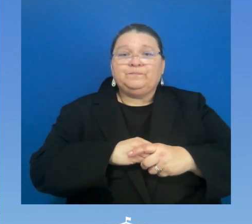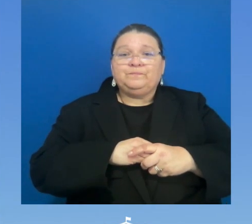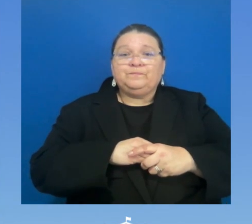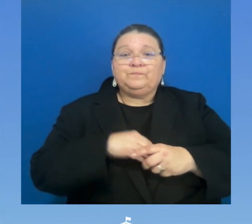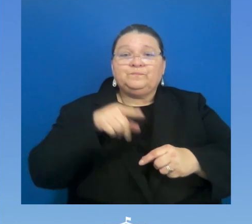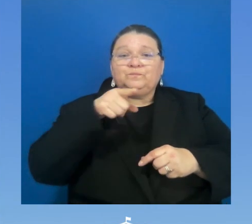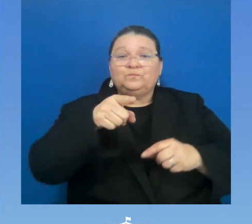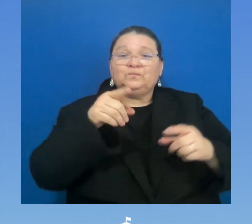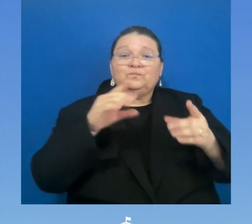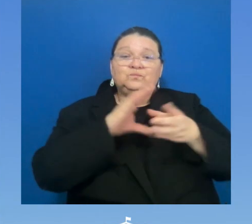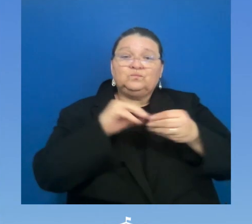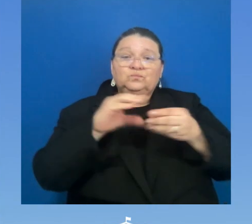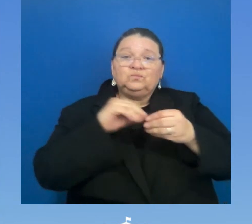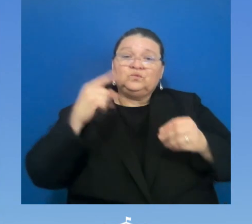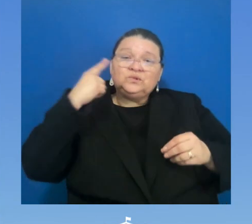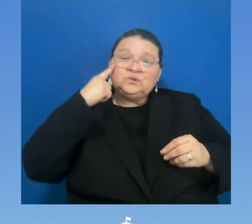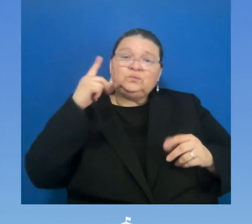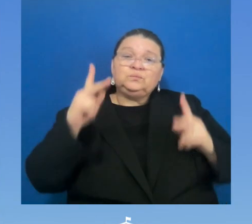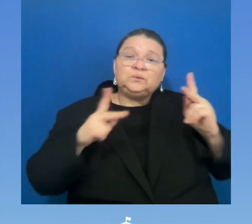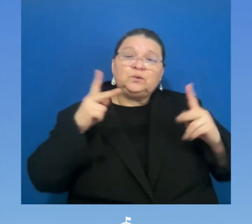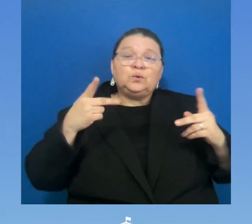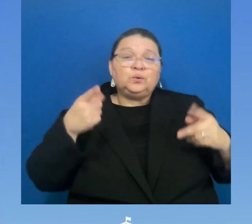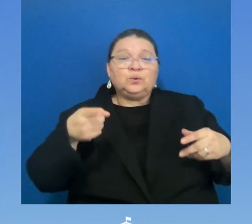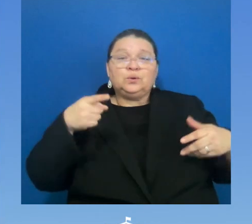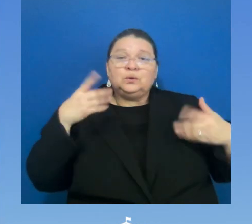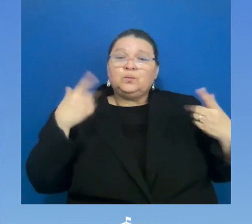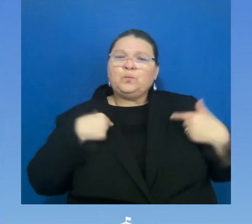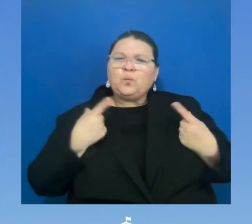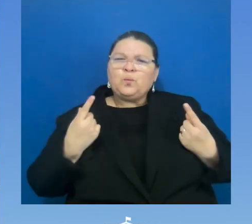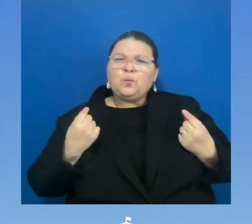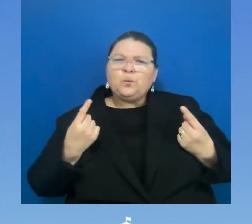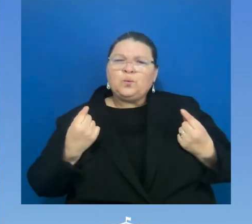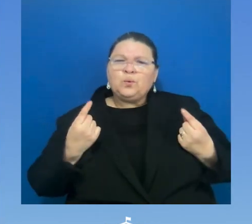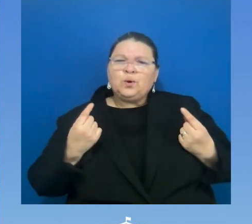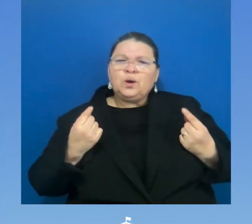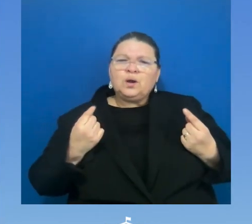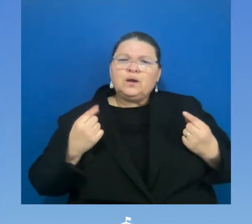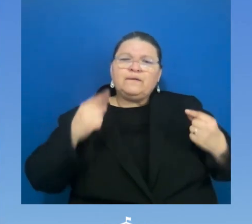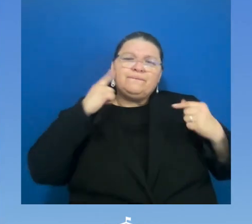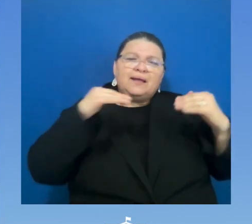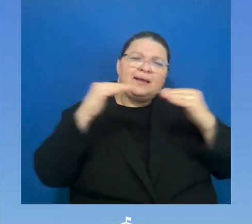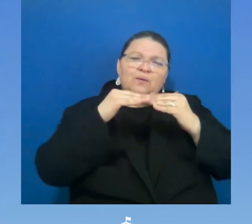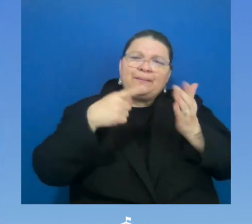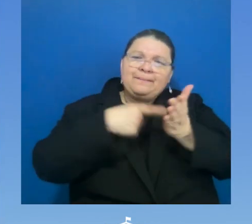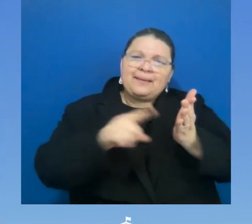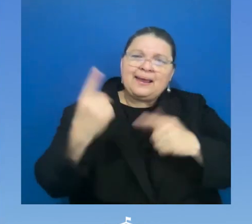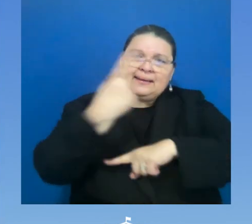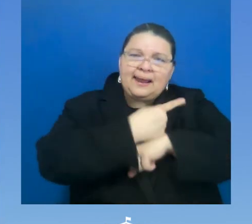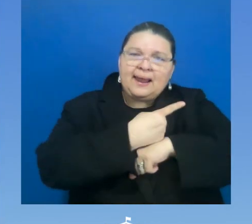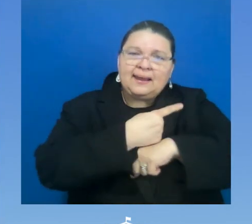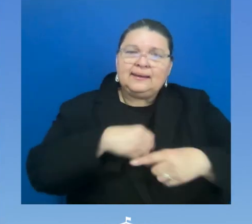to try to make a difference? Mark, I'll start with you. Mr. Benioff: Well, this year, Salesforce is going to do more than $32 billion in revenue.